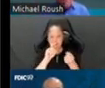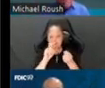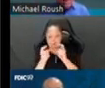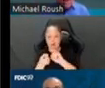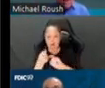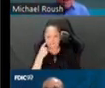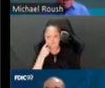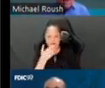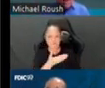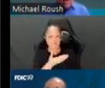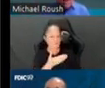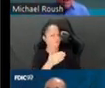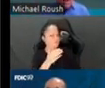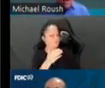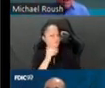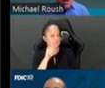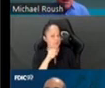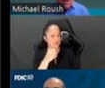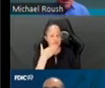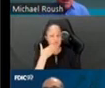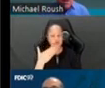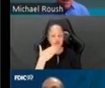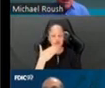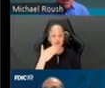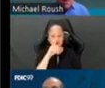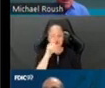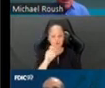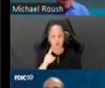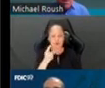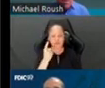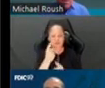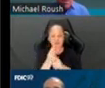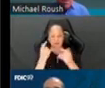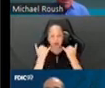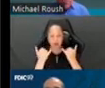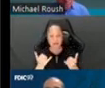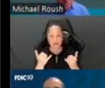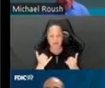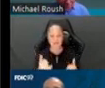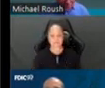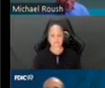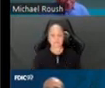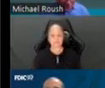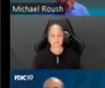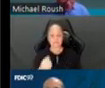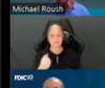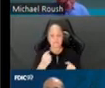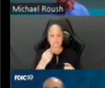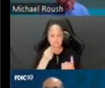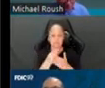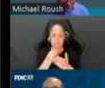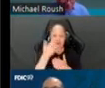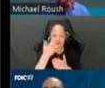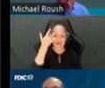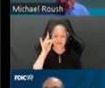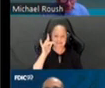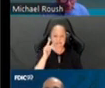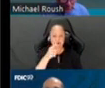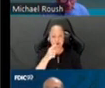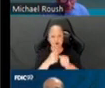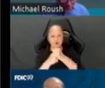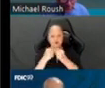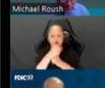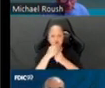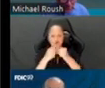Kenneth Worthey >> That's a great question. Right now, you cannot select the specific